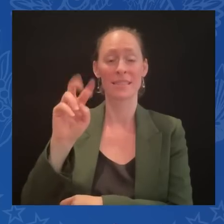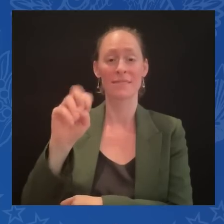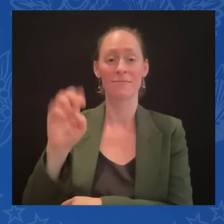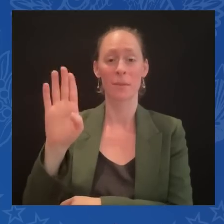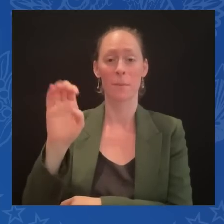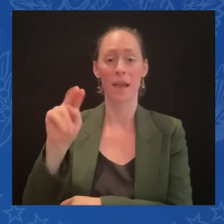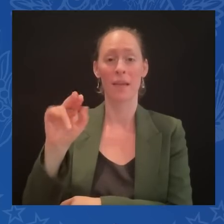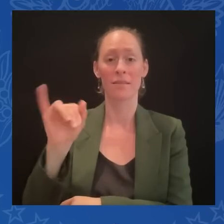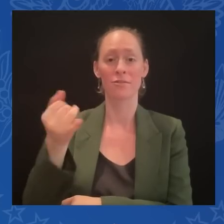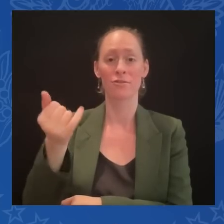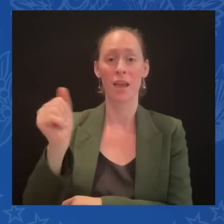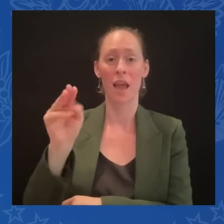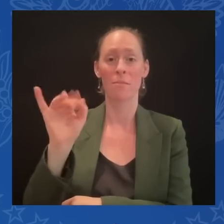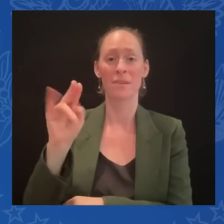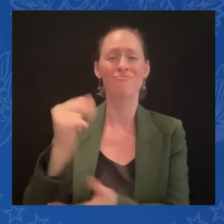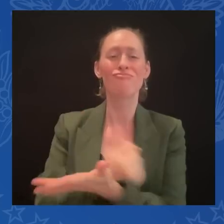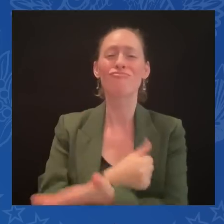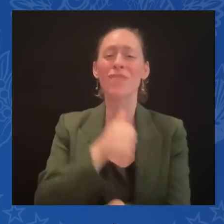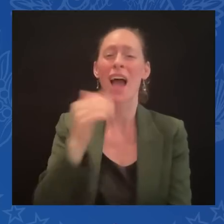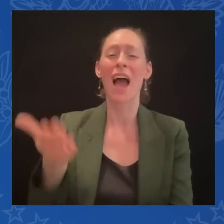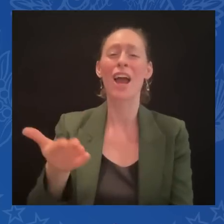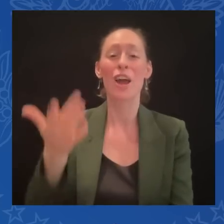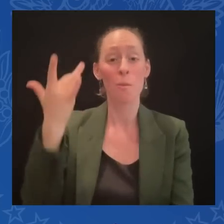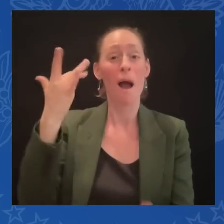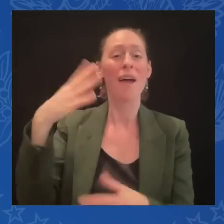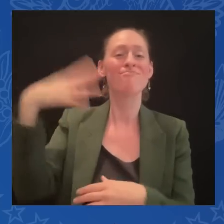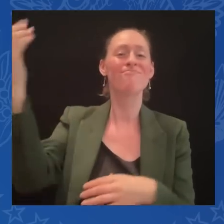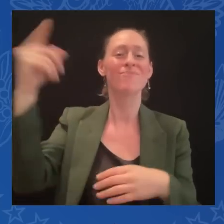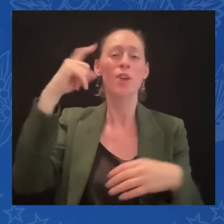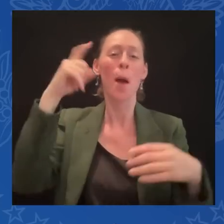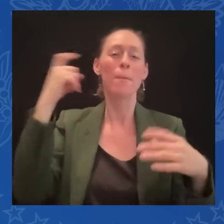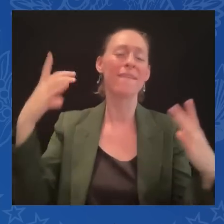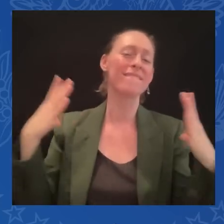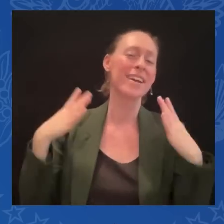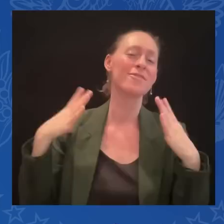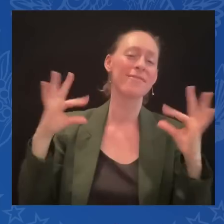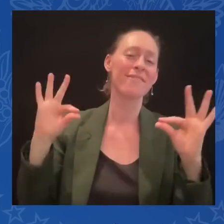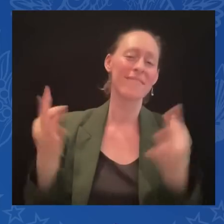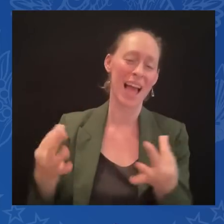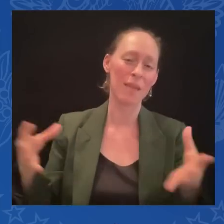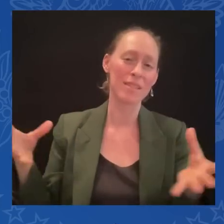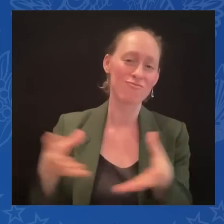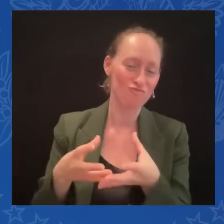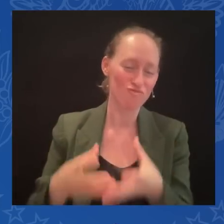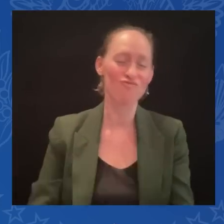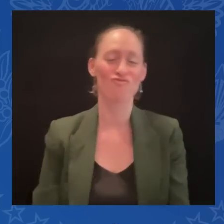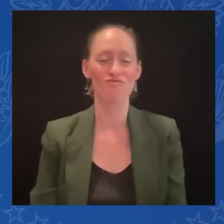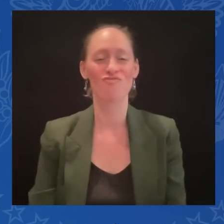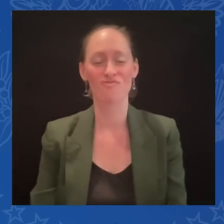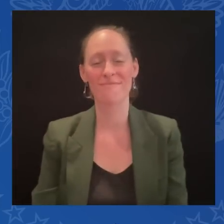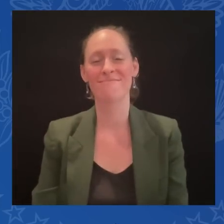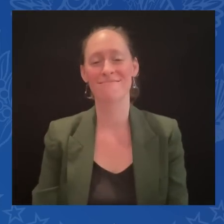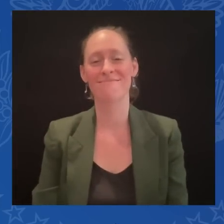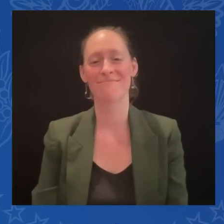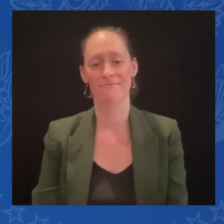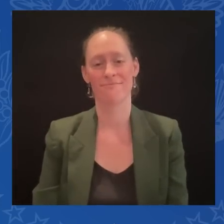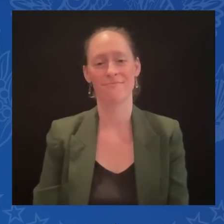And it's great to have him here -- have -- have him as part of our team. But his mom and dad are here. By the way, if you have seats, sit down.